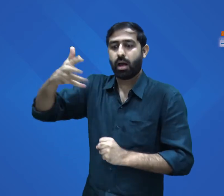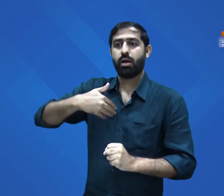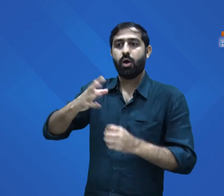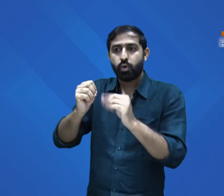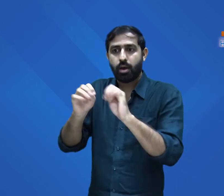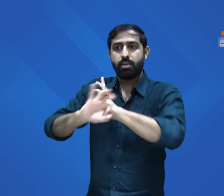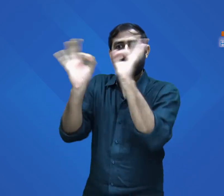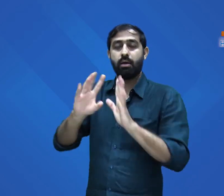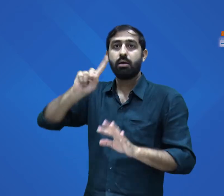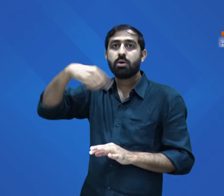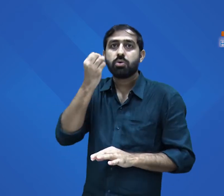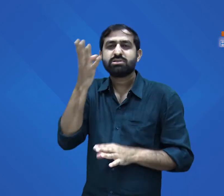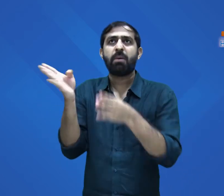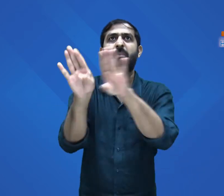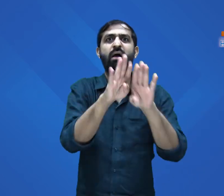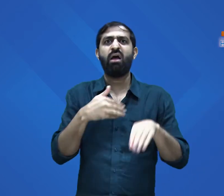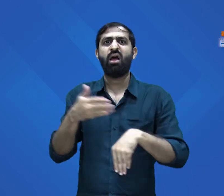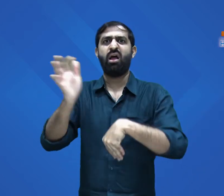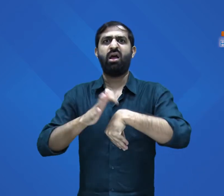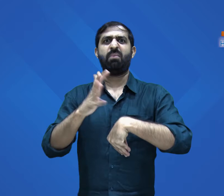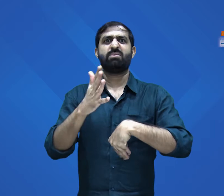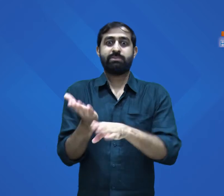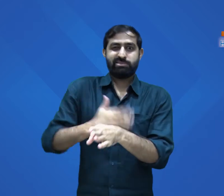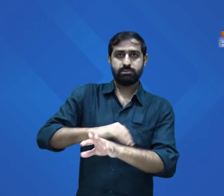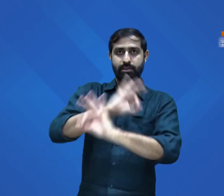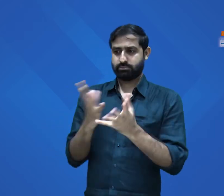planning what to do next after this engagement is over.